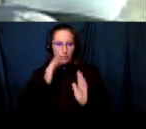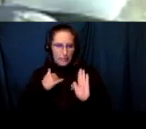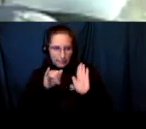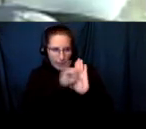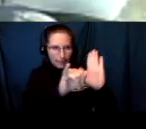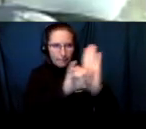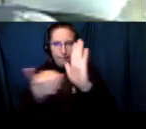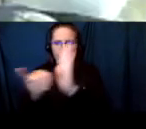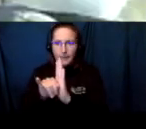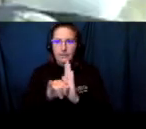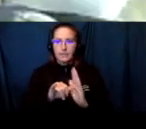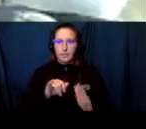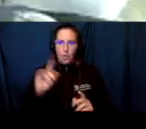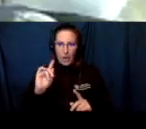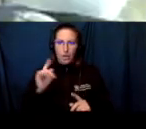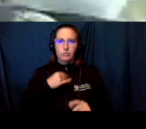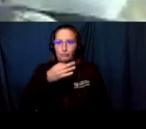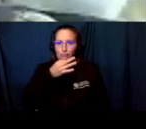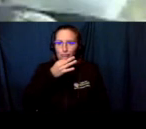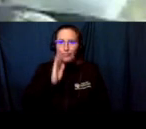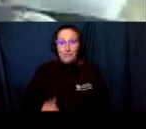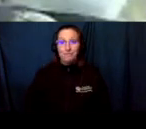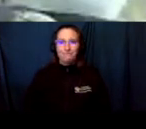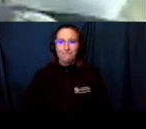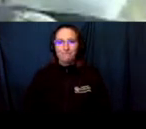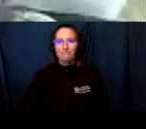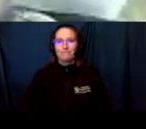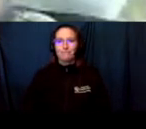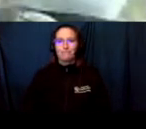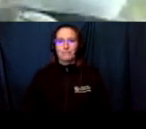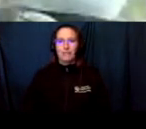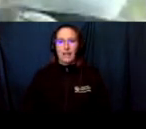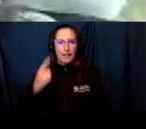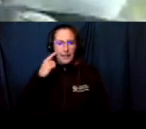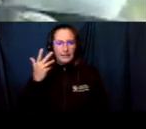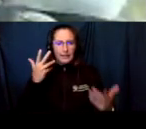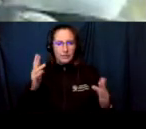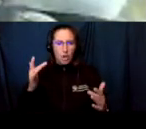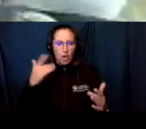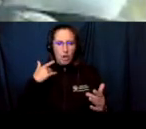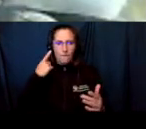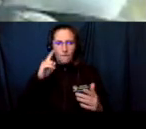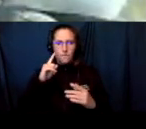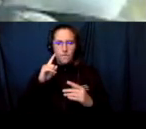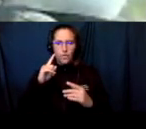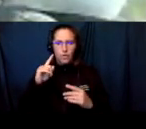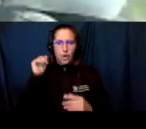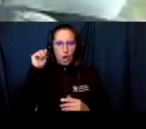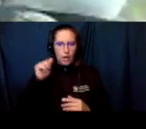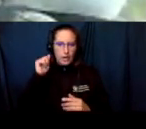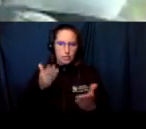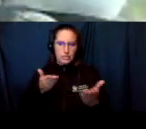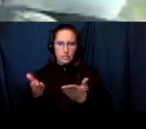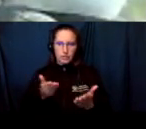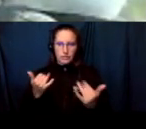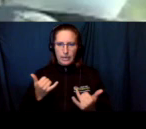in the near future. Okay I think that's all I have about audiology services at this point.